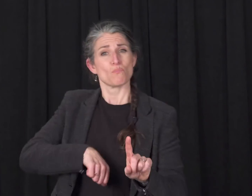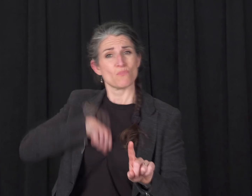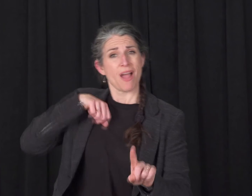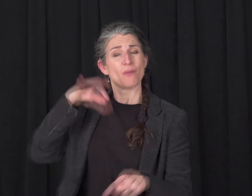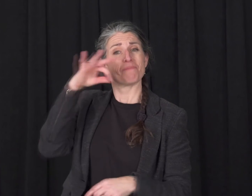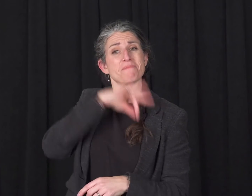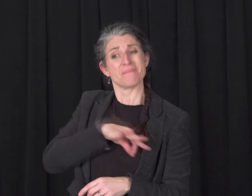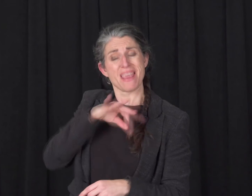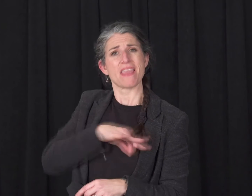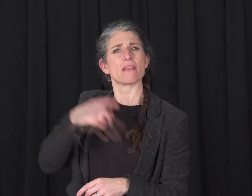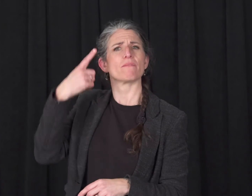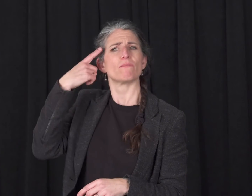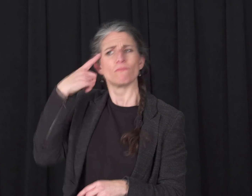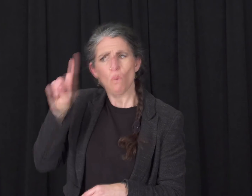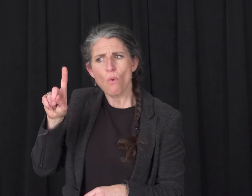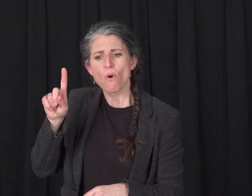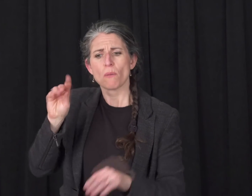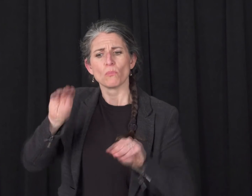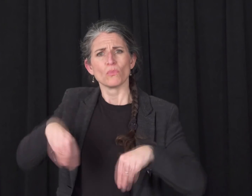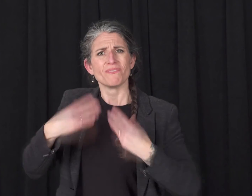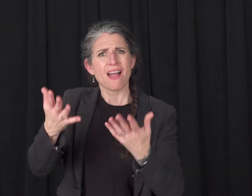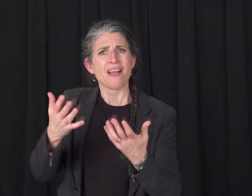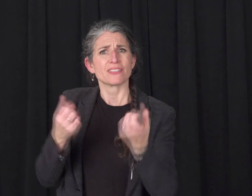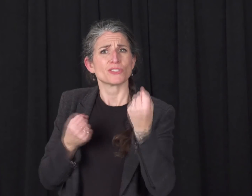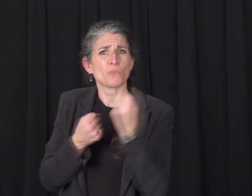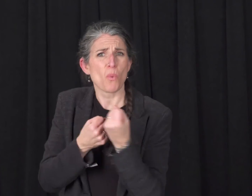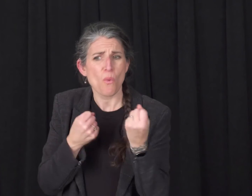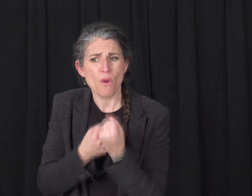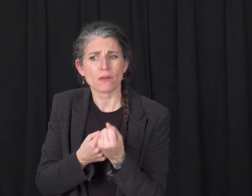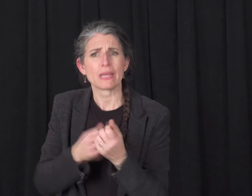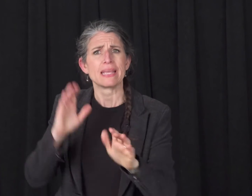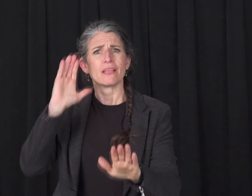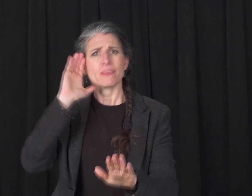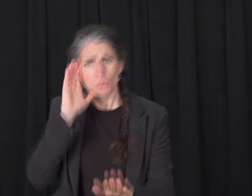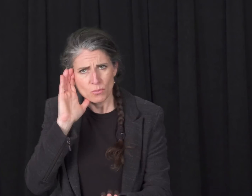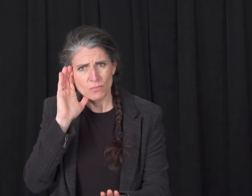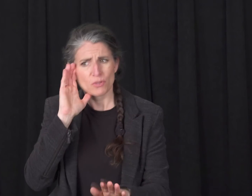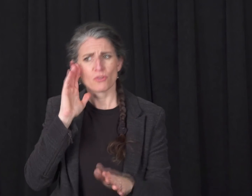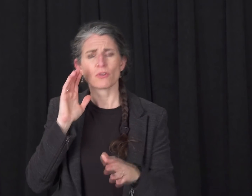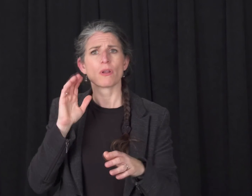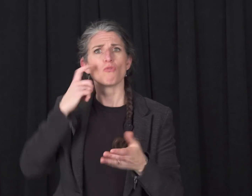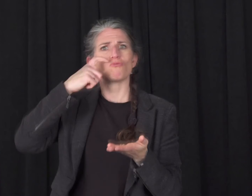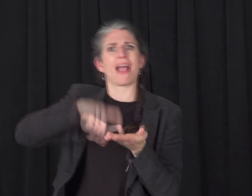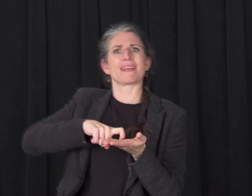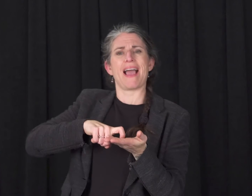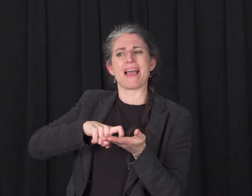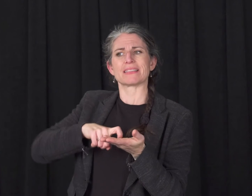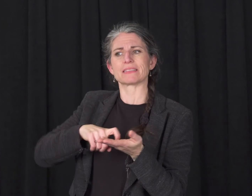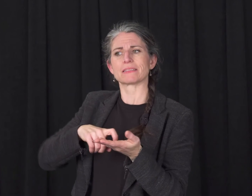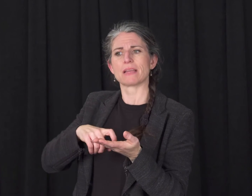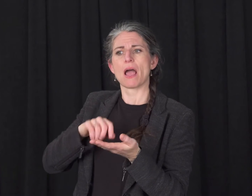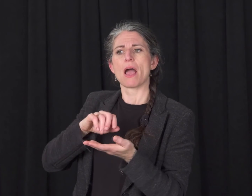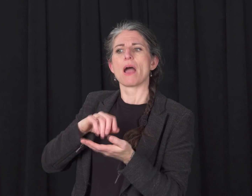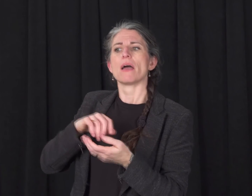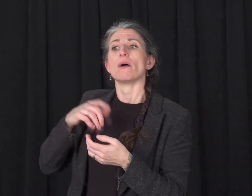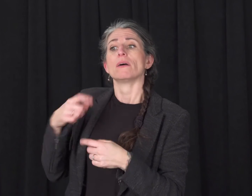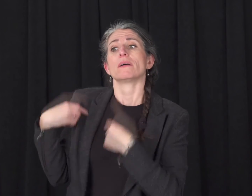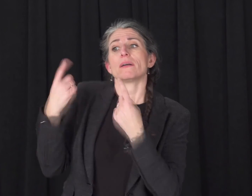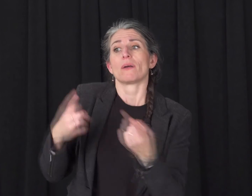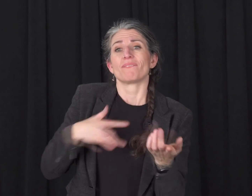So proud of Maine at this point for providing the support and for listening and recognizing now using deaf interpreters,